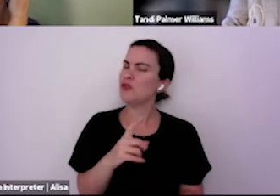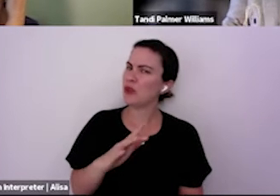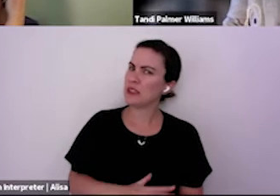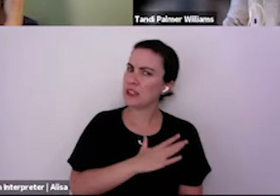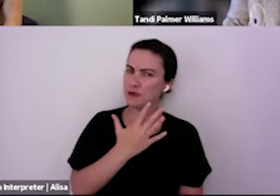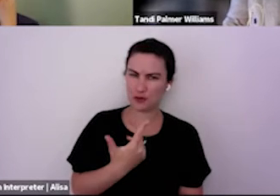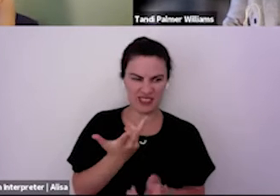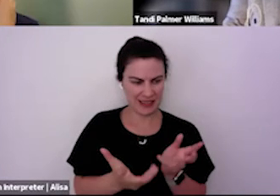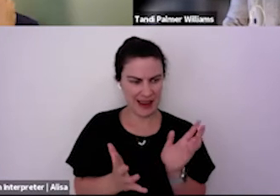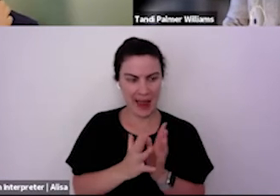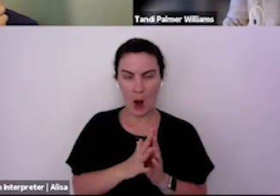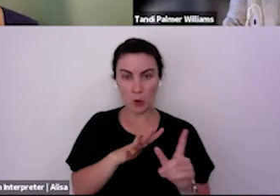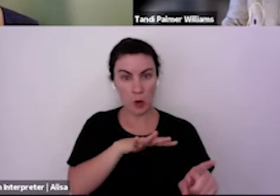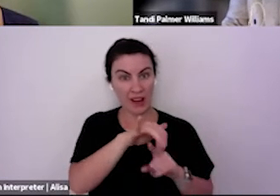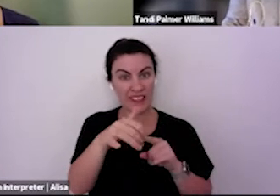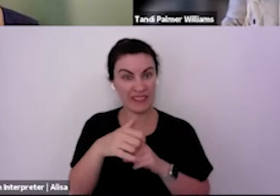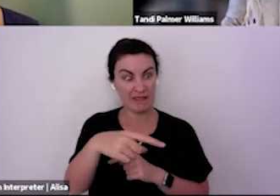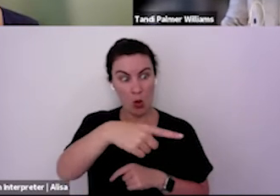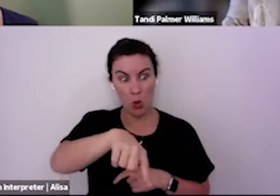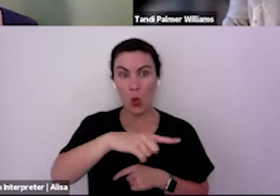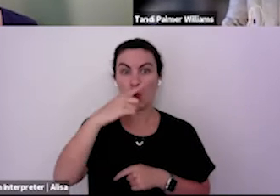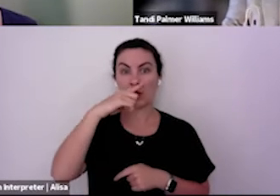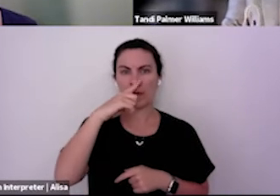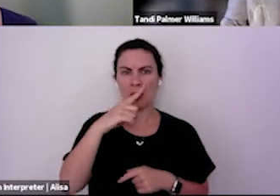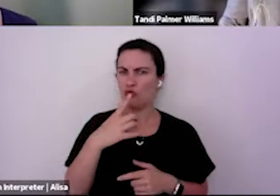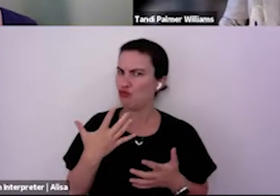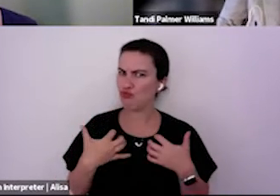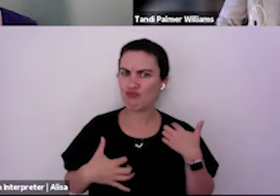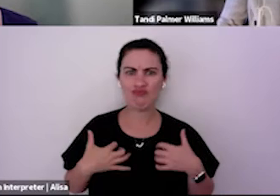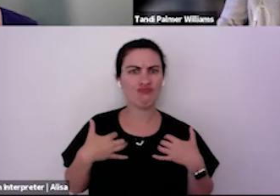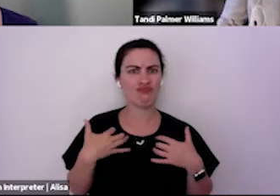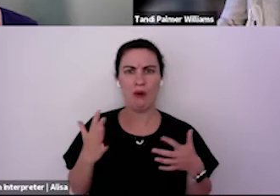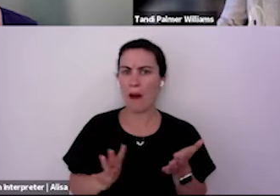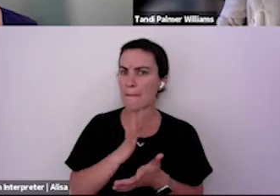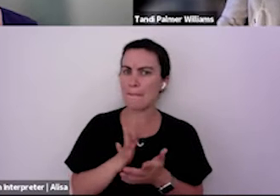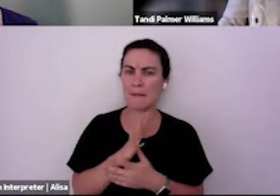people long-term who are really keen and willing to pay for experiences and establish them